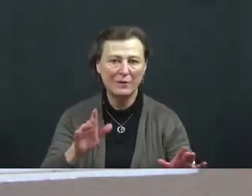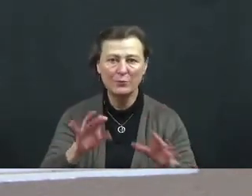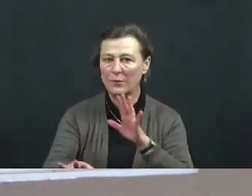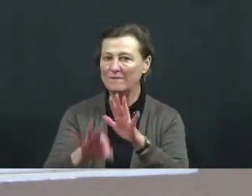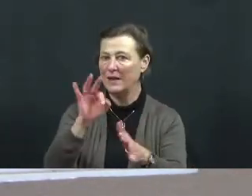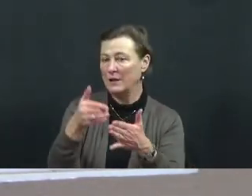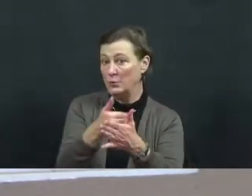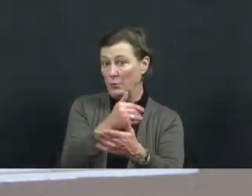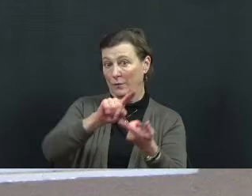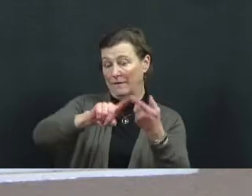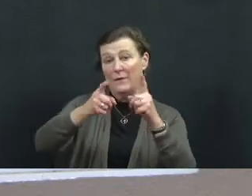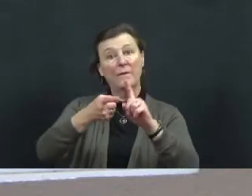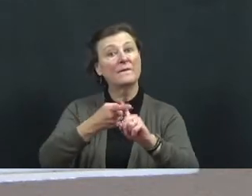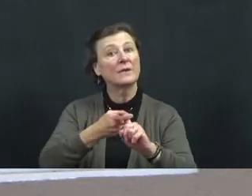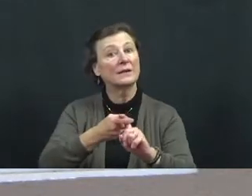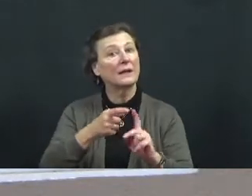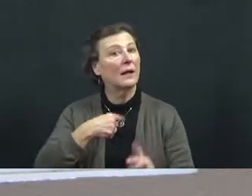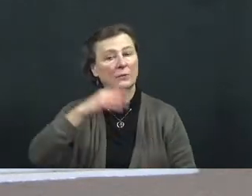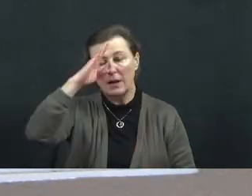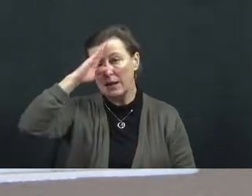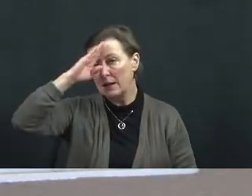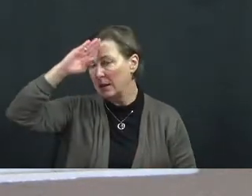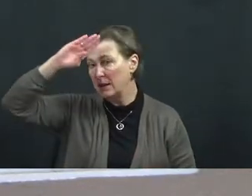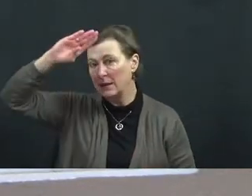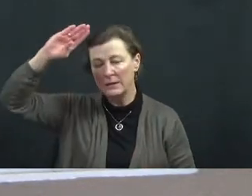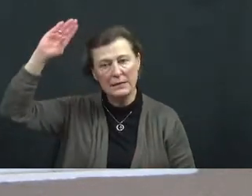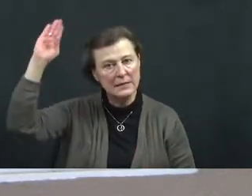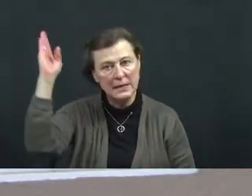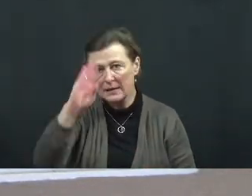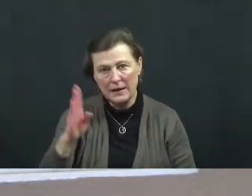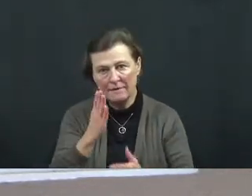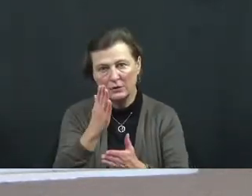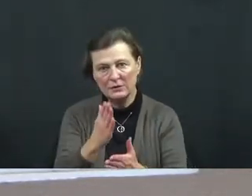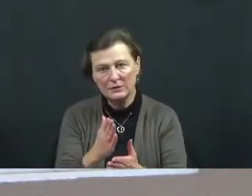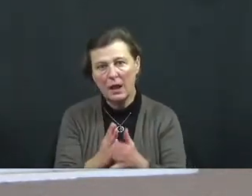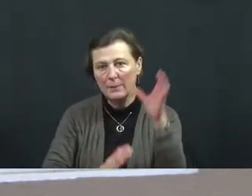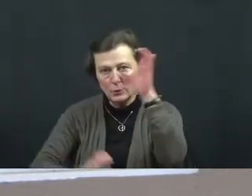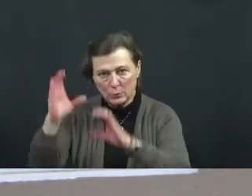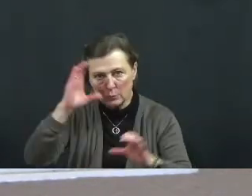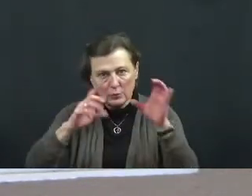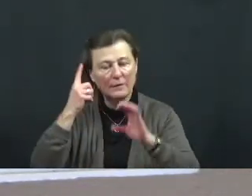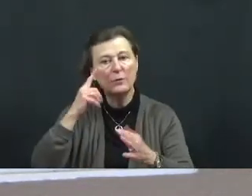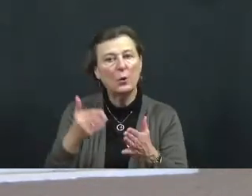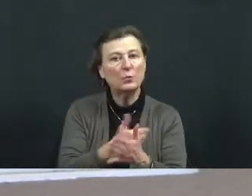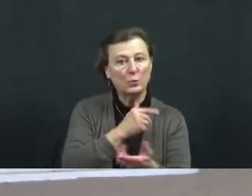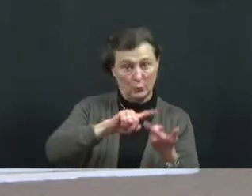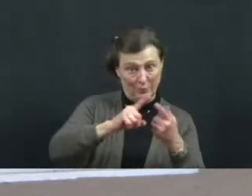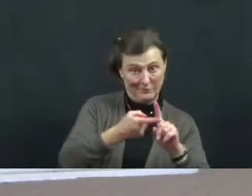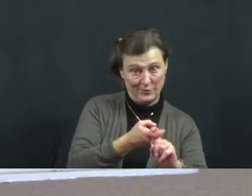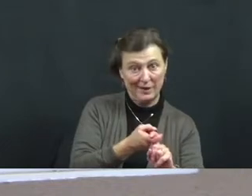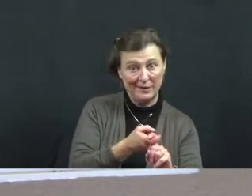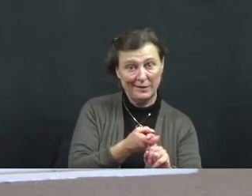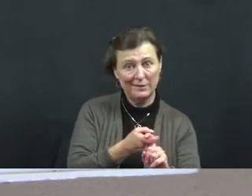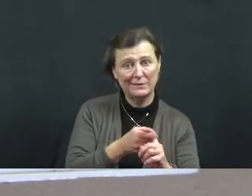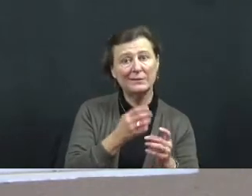And, I’ll never stop searching for new friends. Some of the dear old ones have passed on.